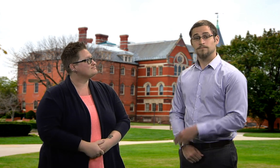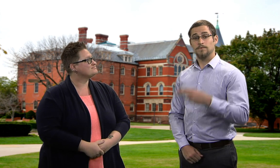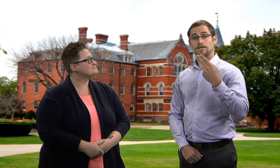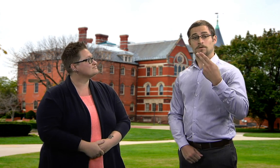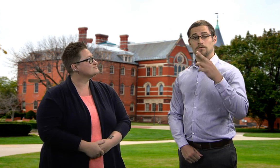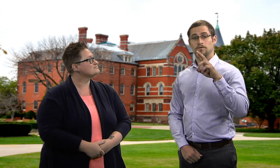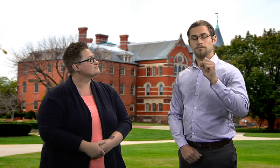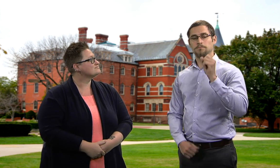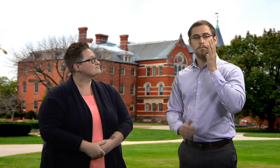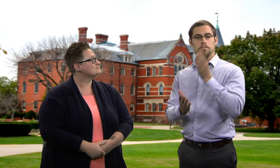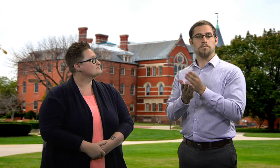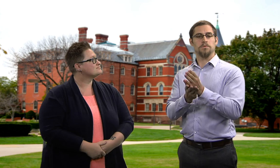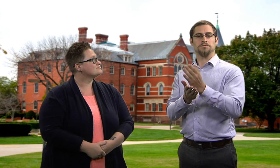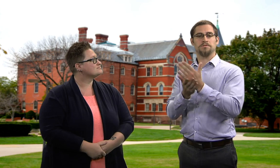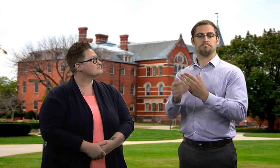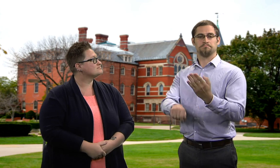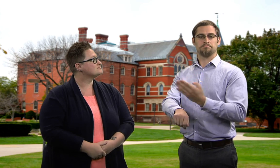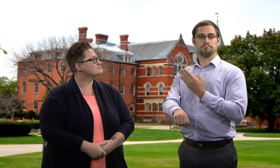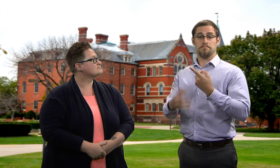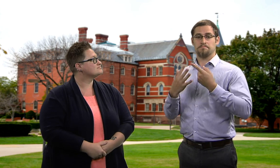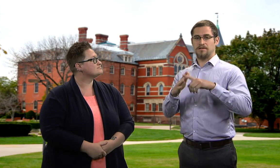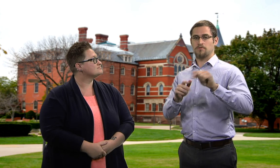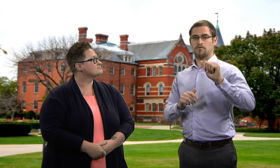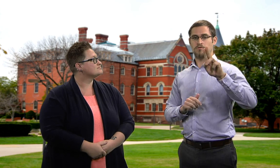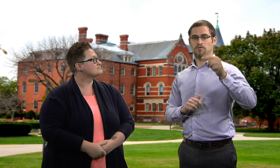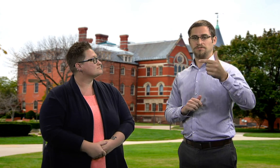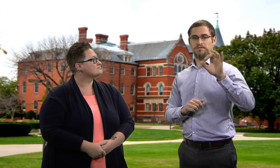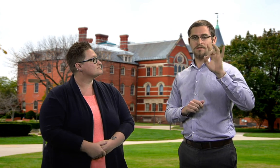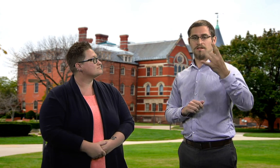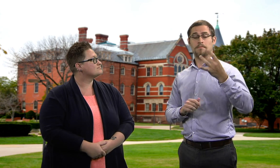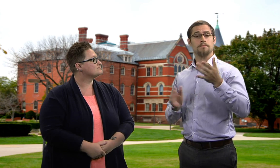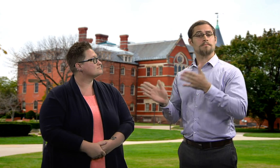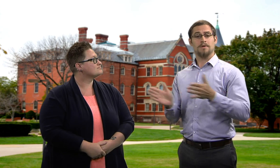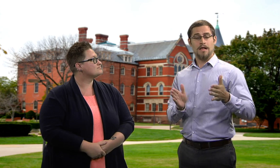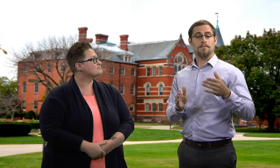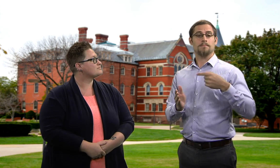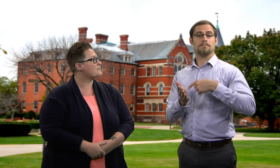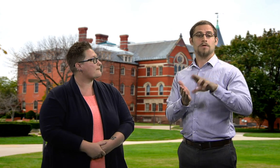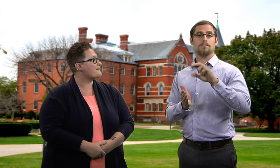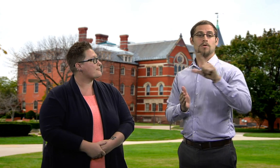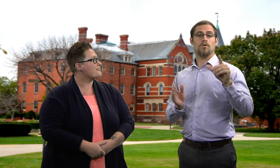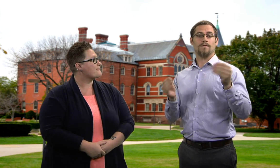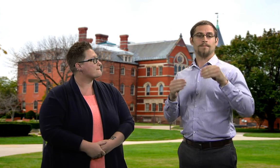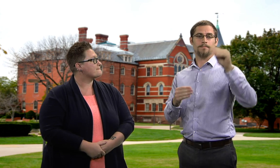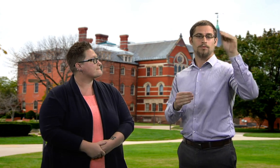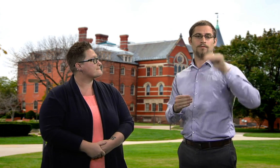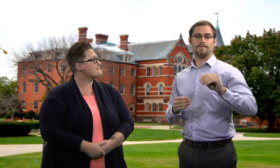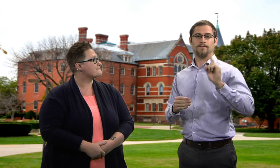Human Resources Services will be going through some renovations beginning on August 8th. The plan is to move the Payroll Office to the first floor in College Hall.